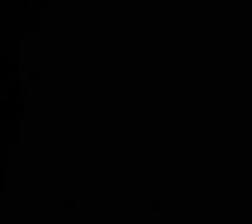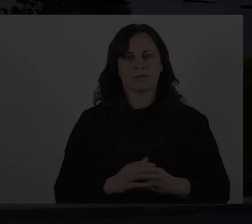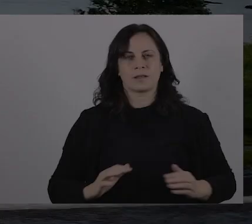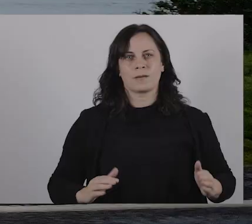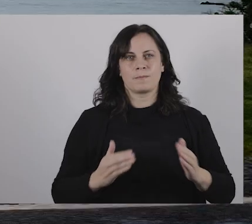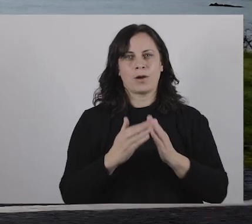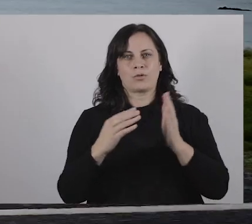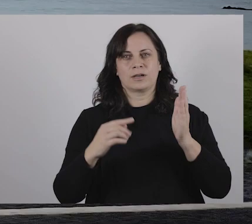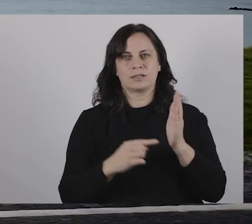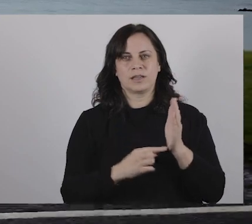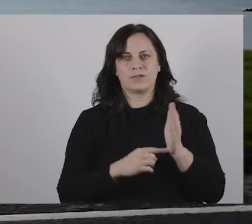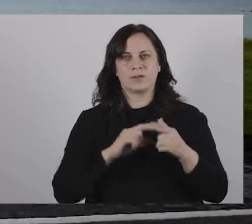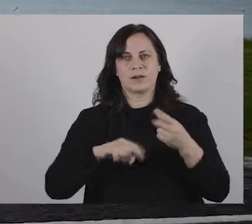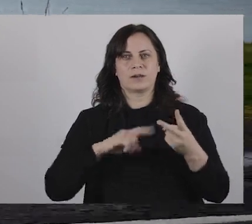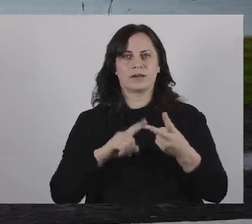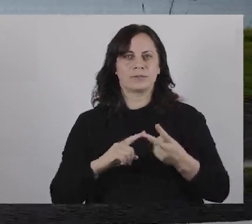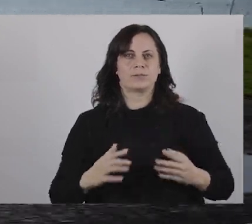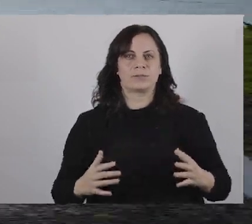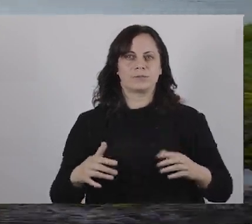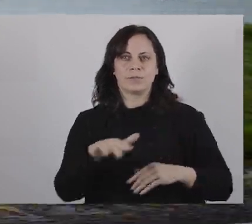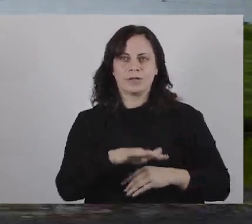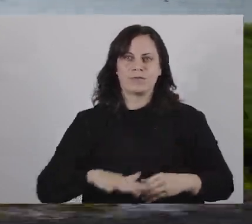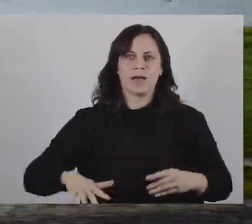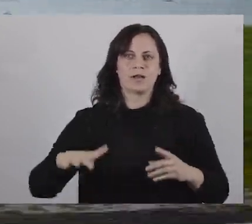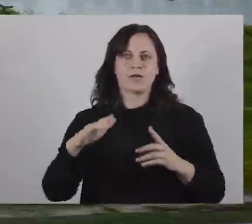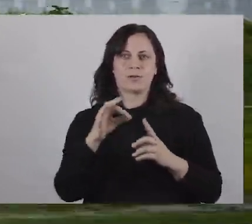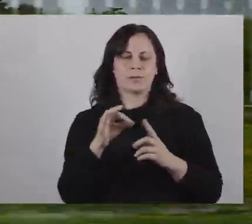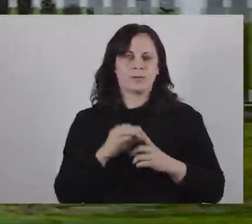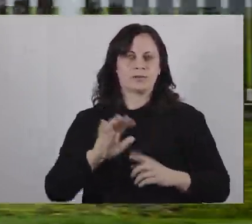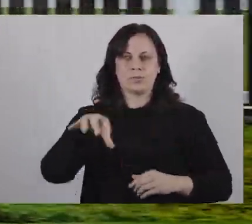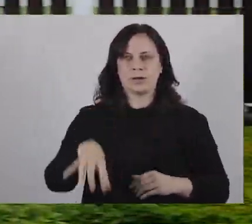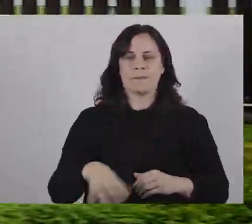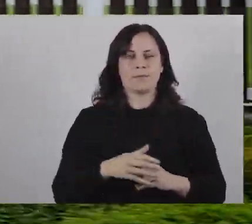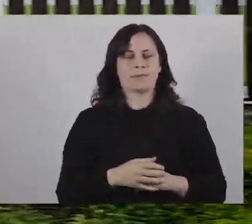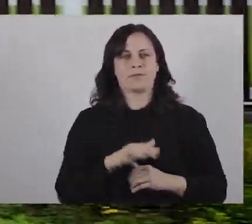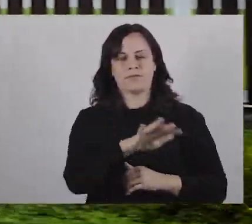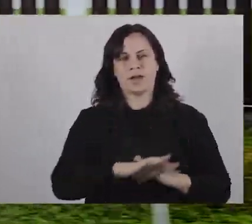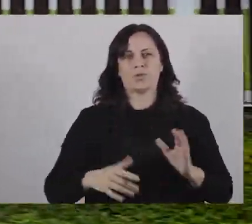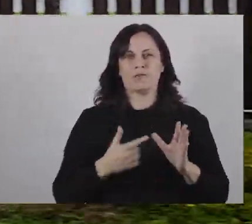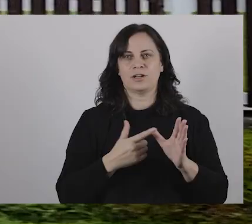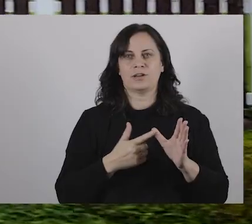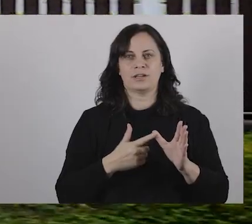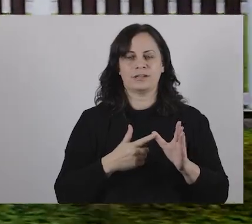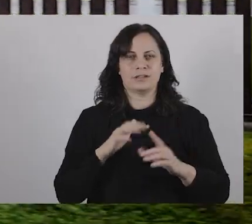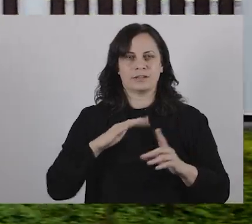Ko Tawhitinui te maunga. Ko Tauranga te awa. Ko te Whānau a Pararaki te hapū. Ko te Whānau a Apanui te iwi.